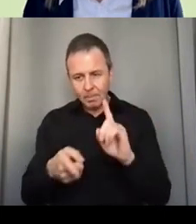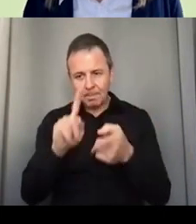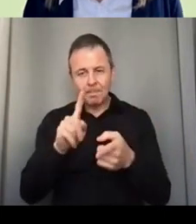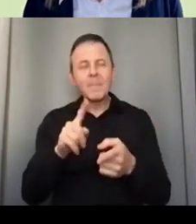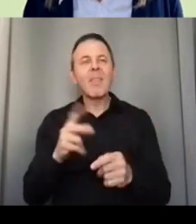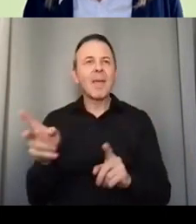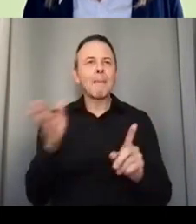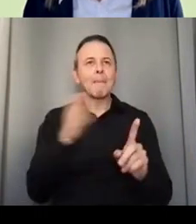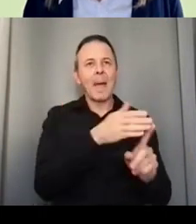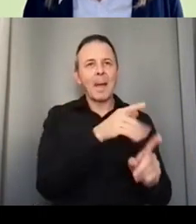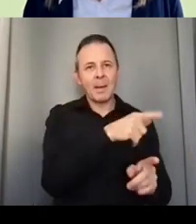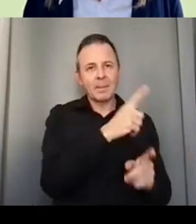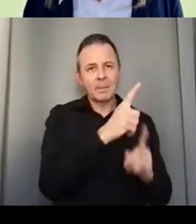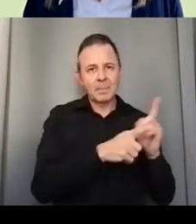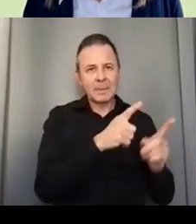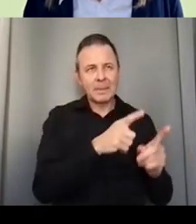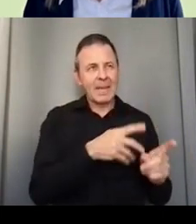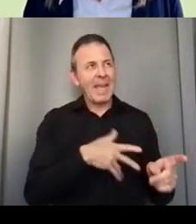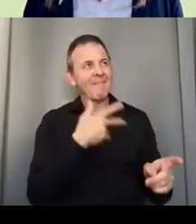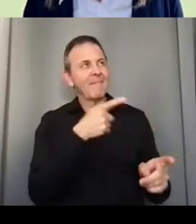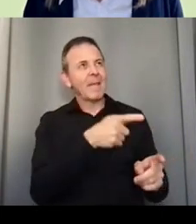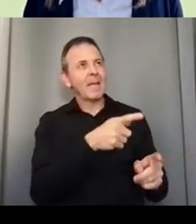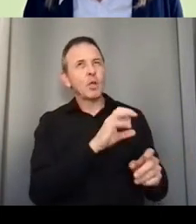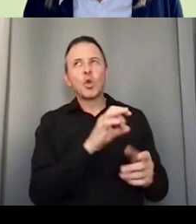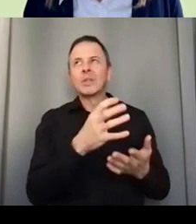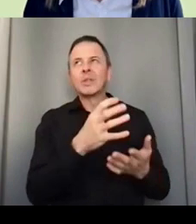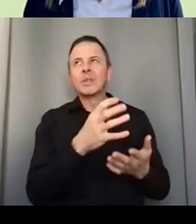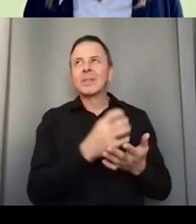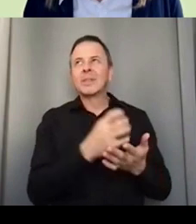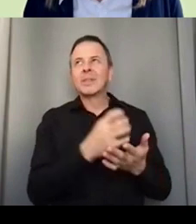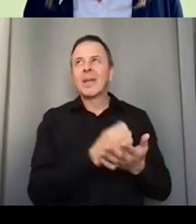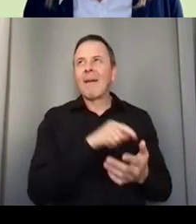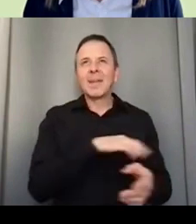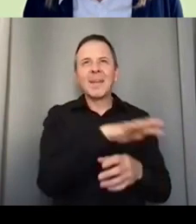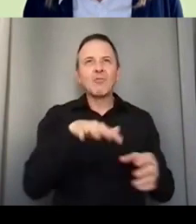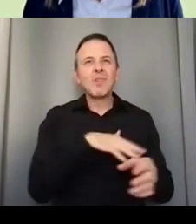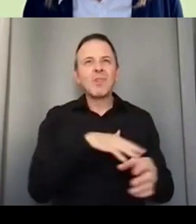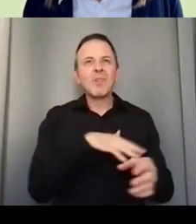to it if you're feeling intimidated or unsafe to continue the meeting at